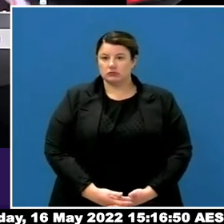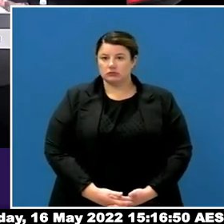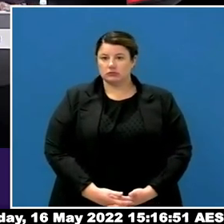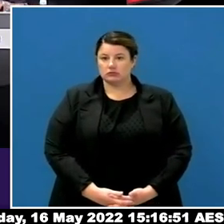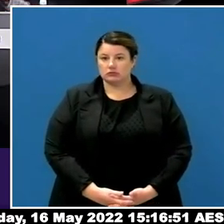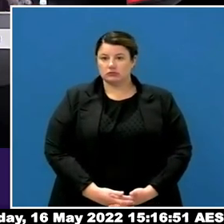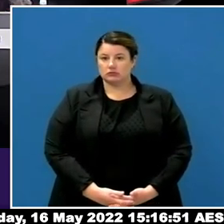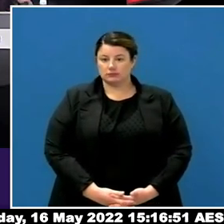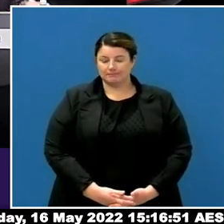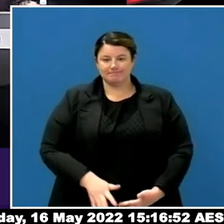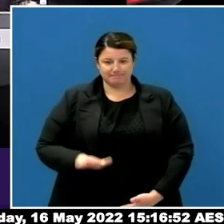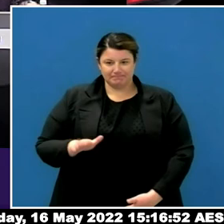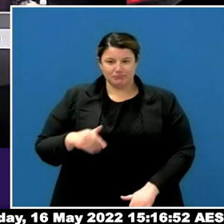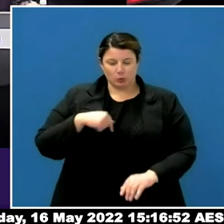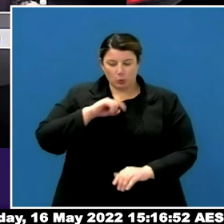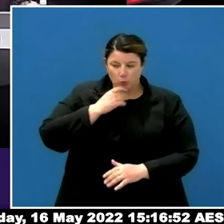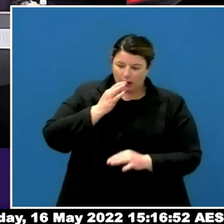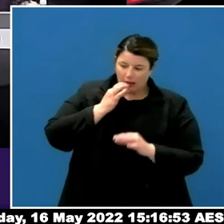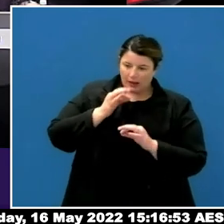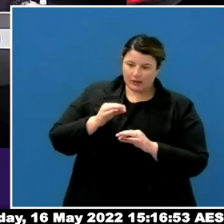I hope there's a mere formality.